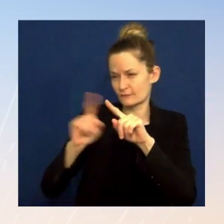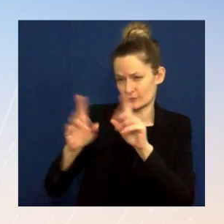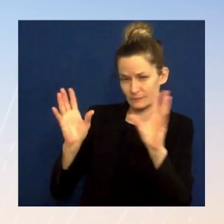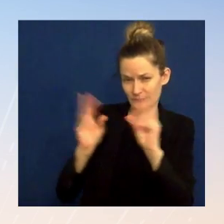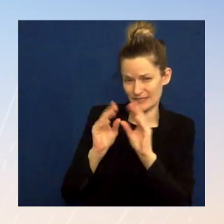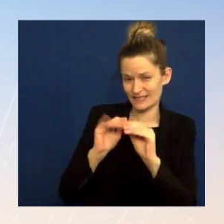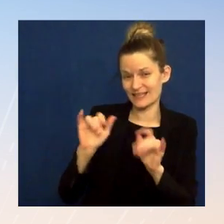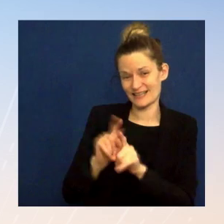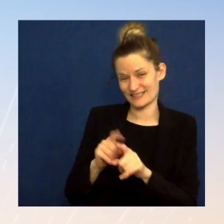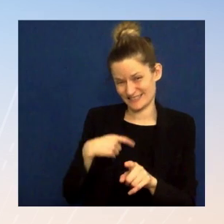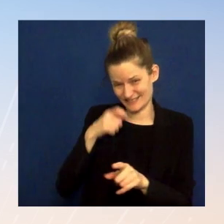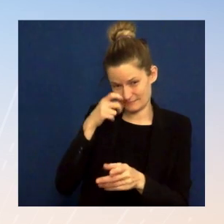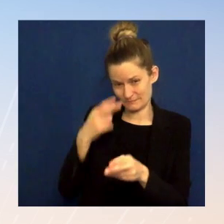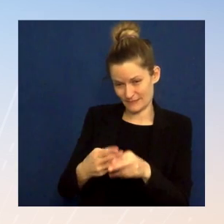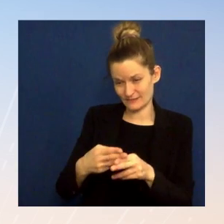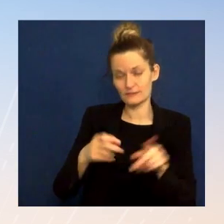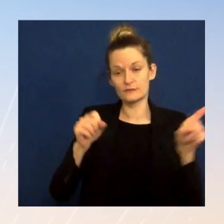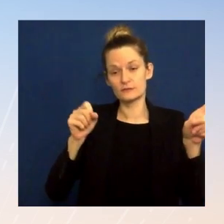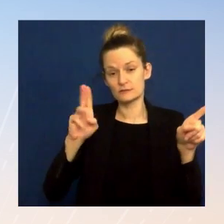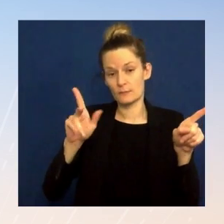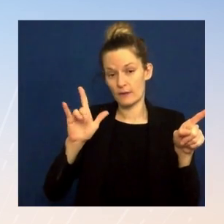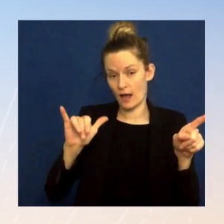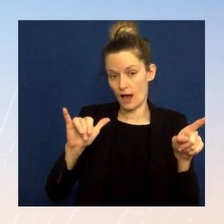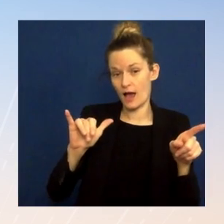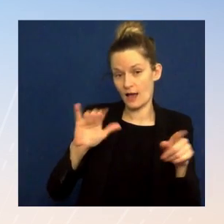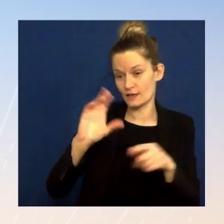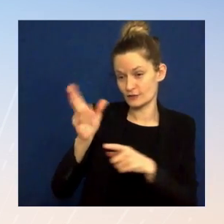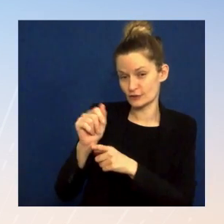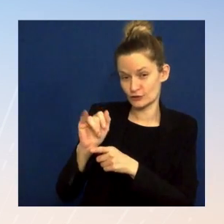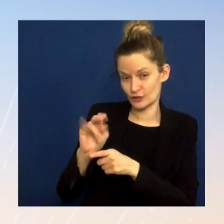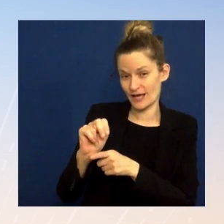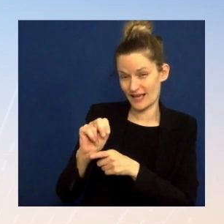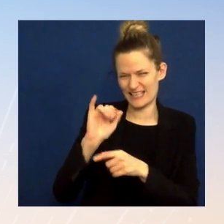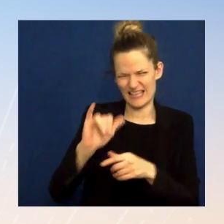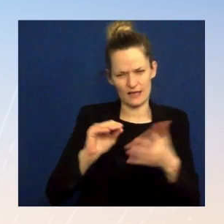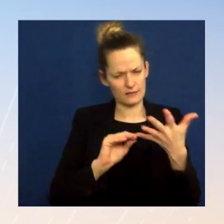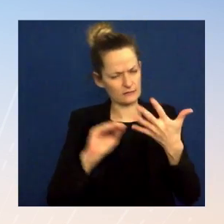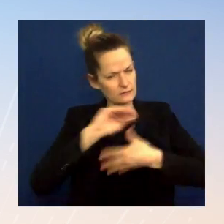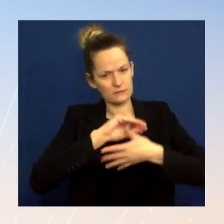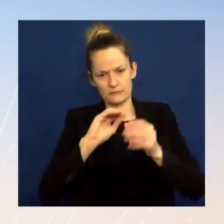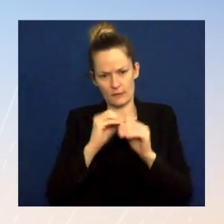that are a priority to the President here at home. And we're working bilateral meetings around those as well.